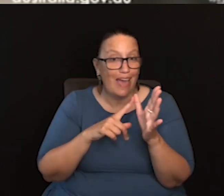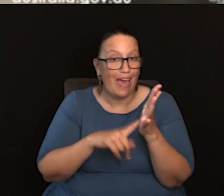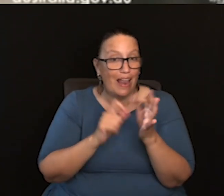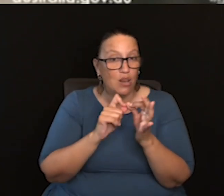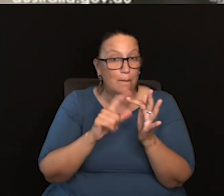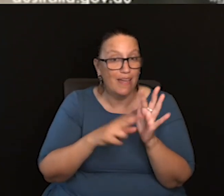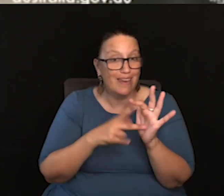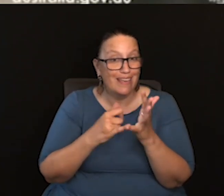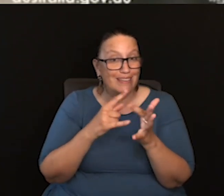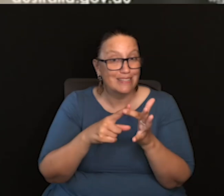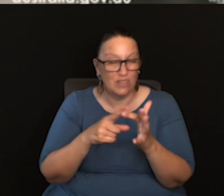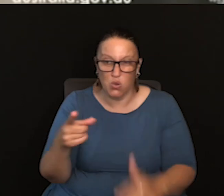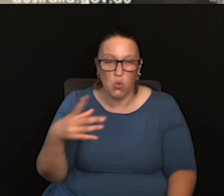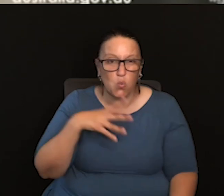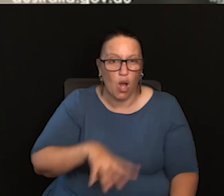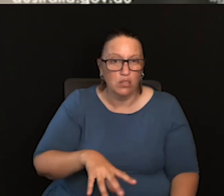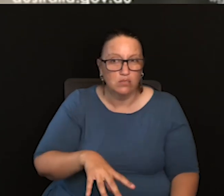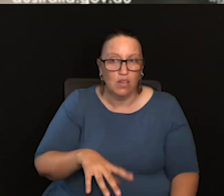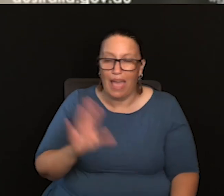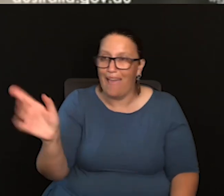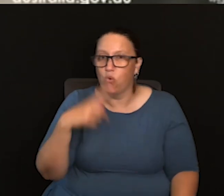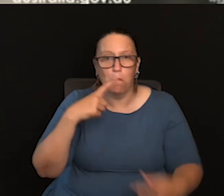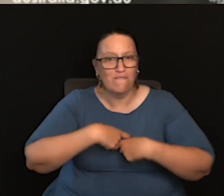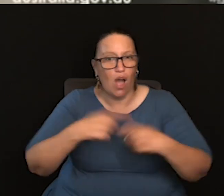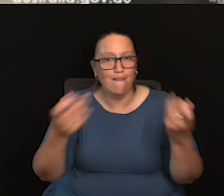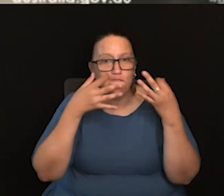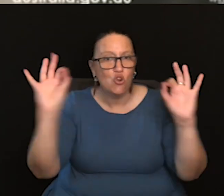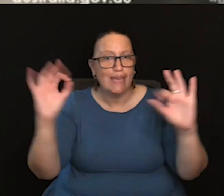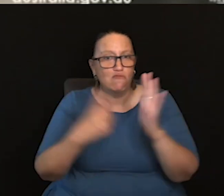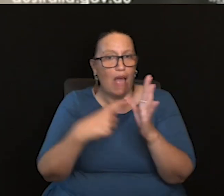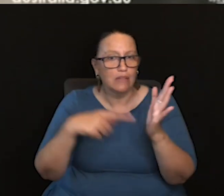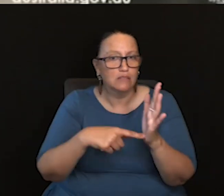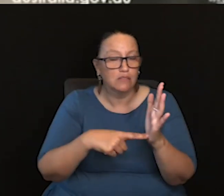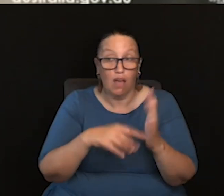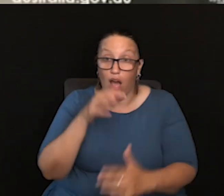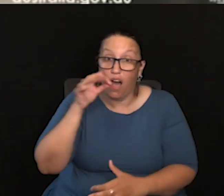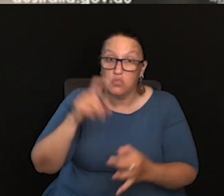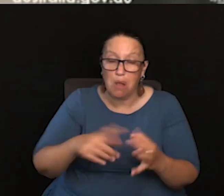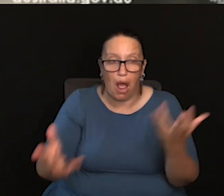By comparison, over 2.4 million rapid antigen tests delivered under the program.